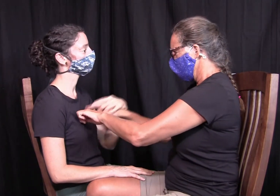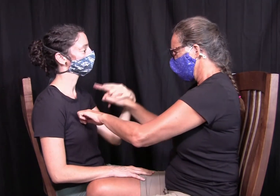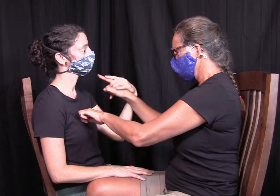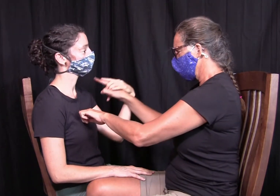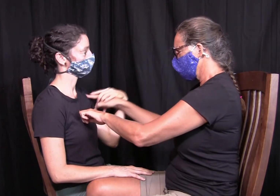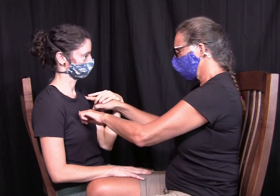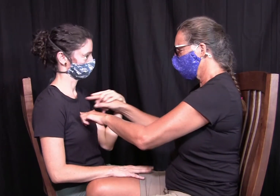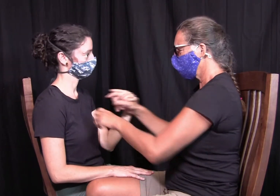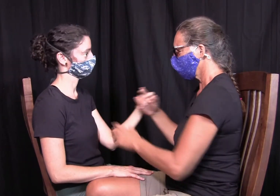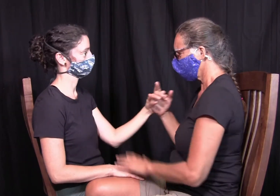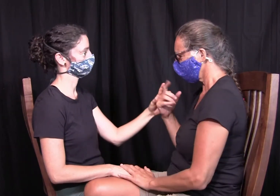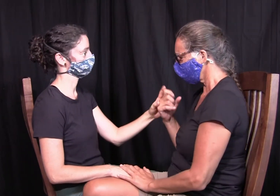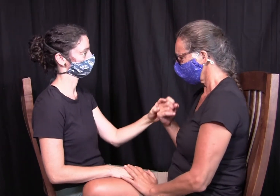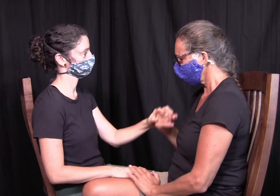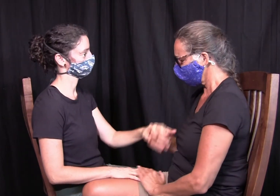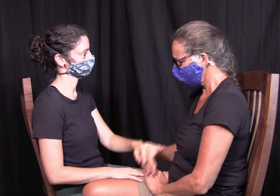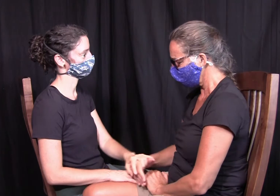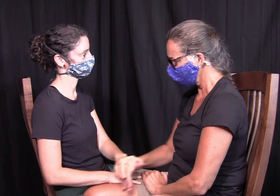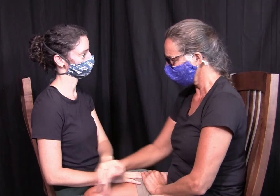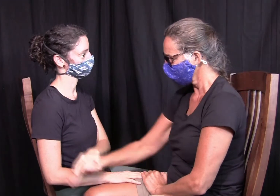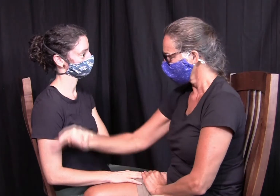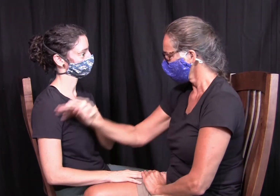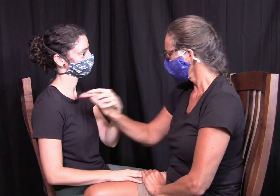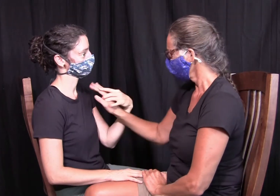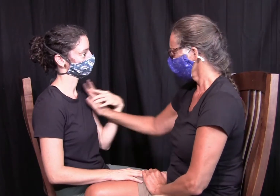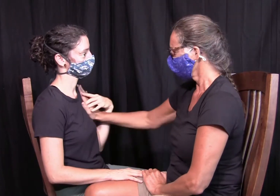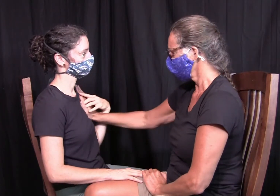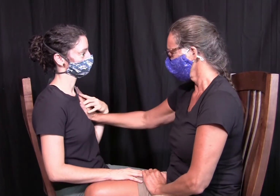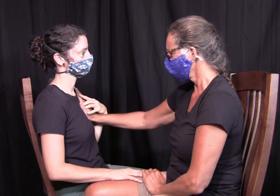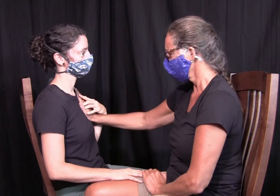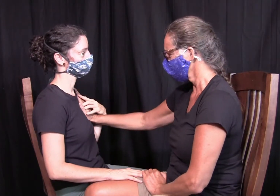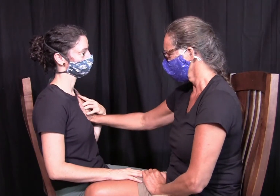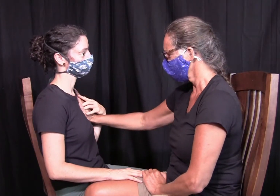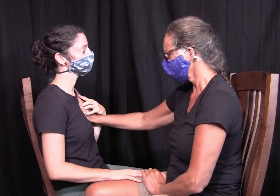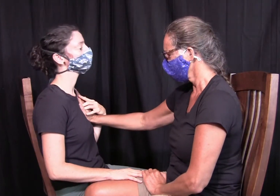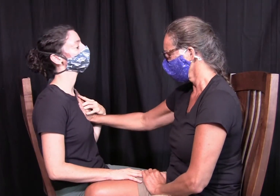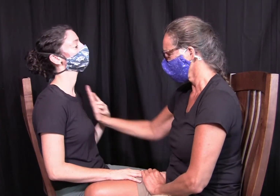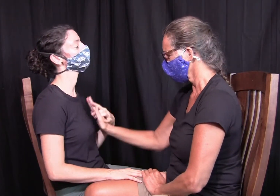Backchanneling is second nature as two people enter into lively, back and forth conversations,